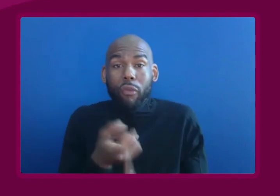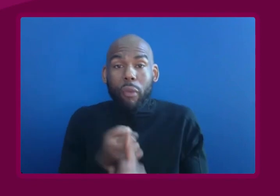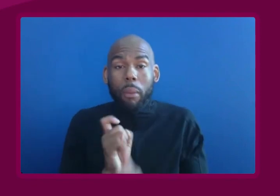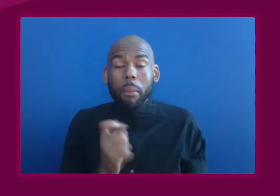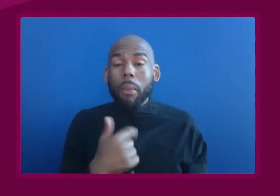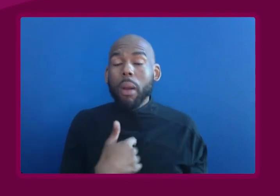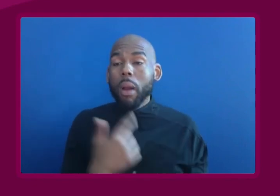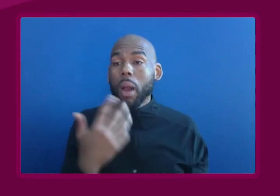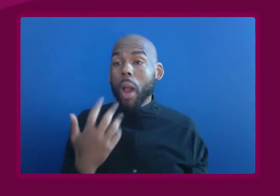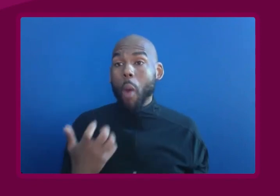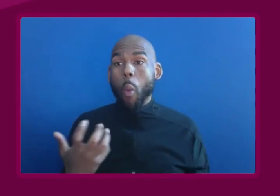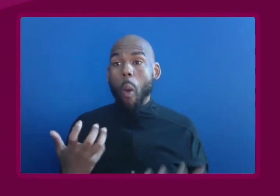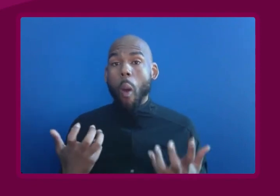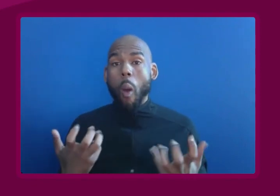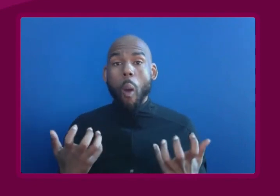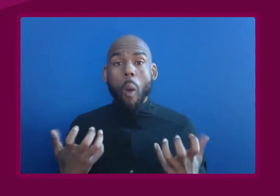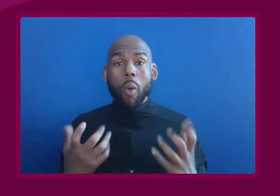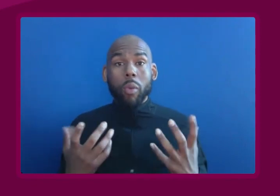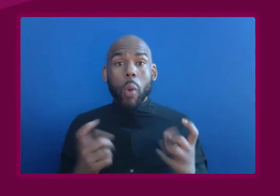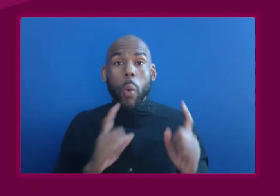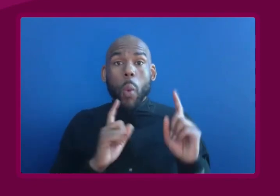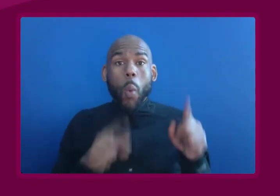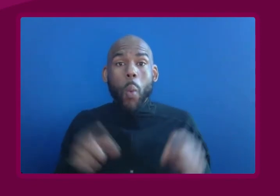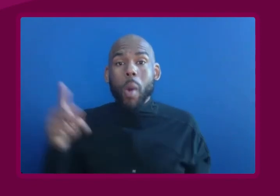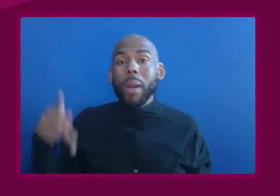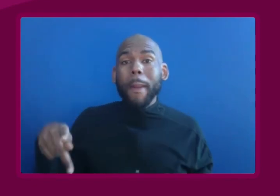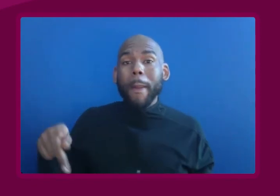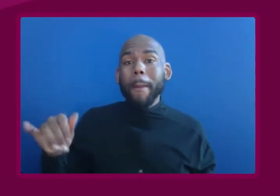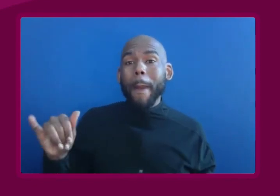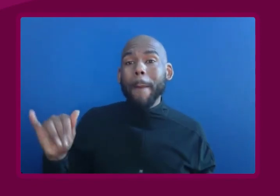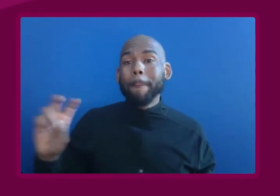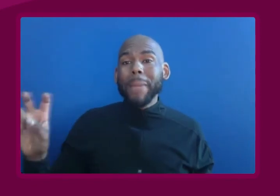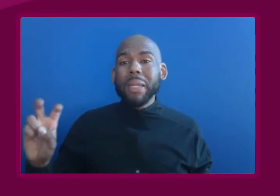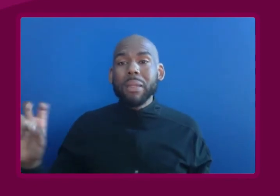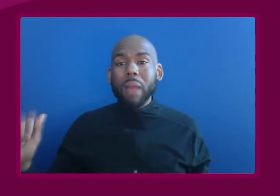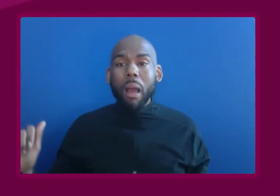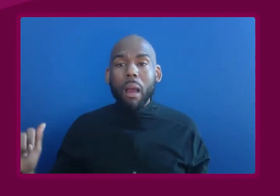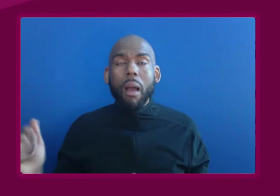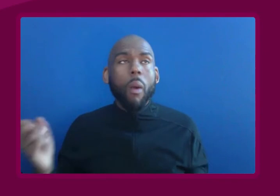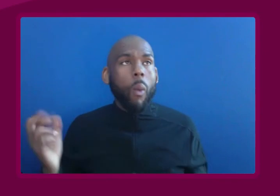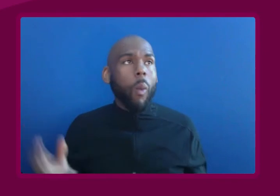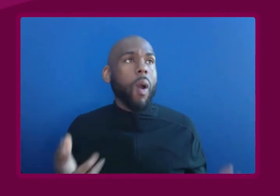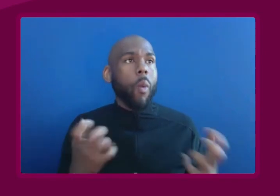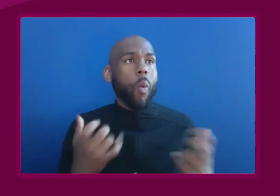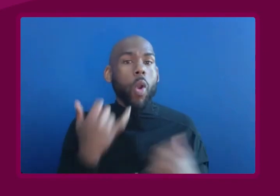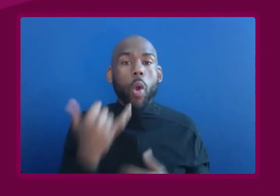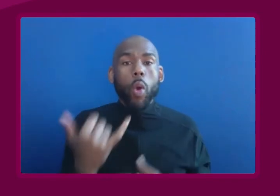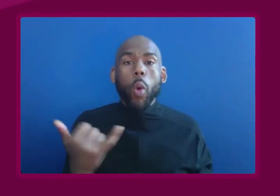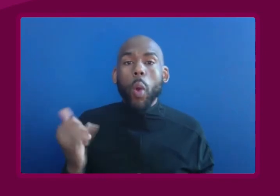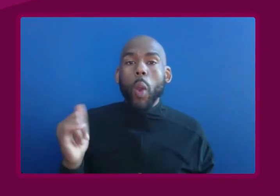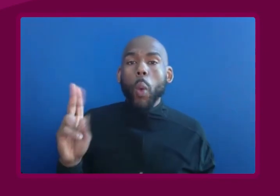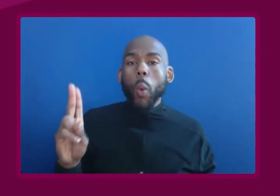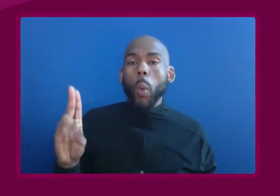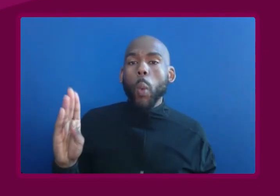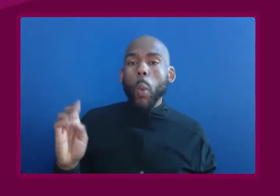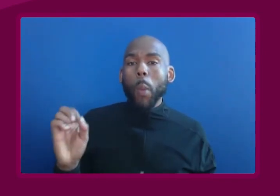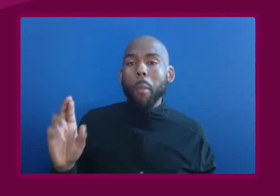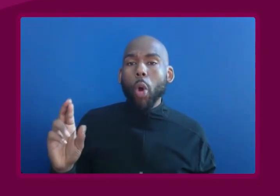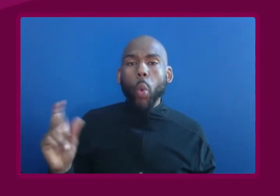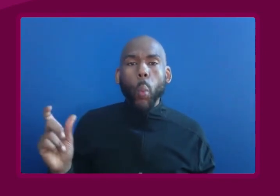I want to be able to order pizza. I want to be able to call an Uber.